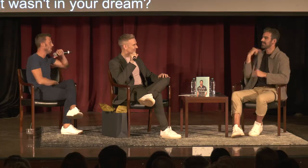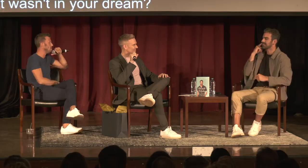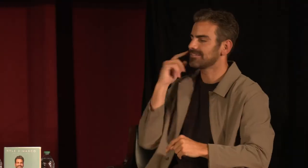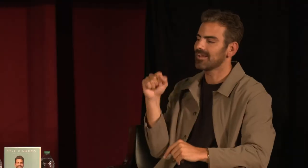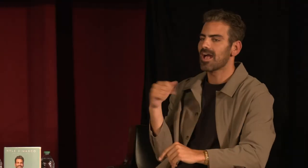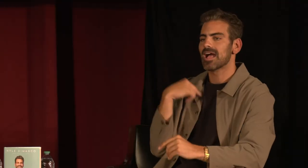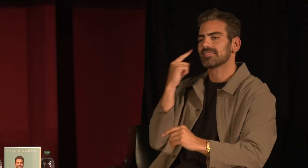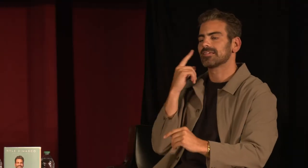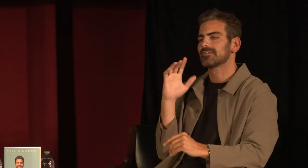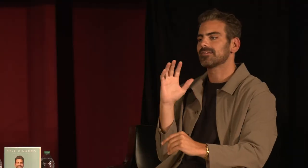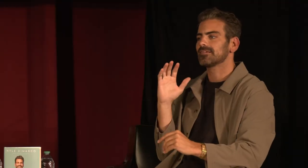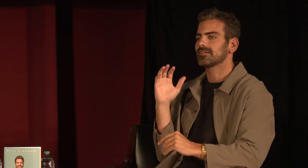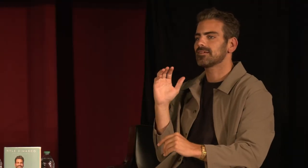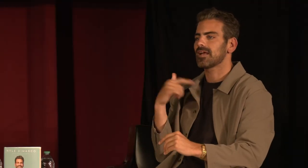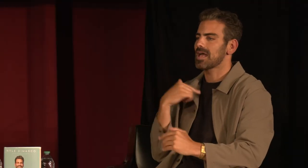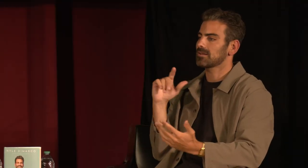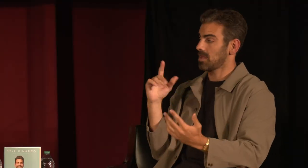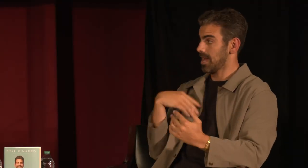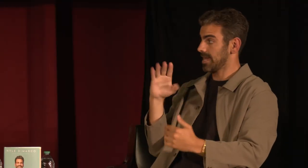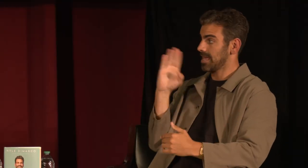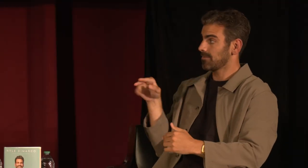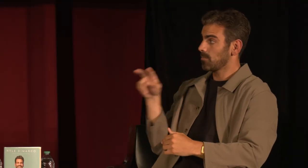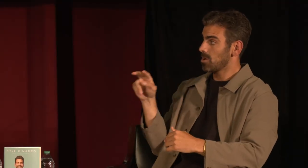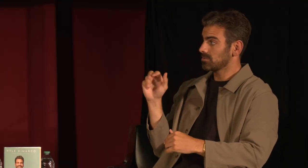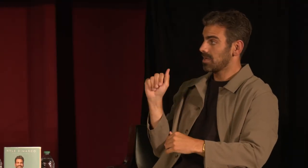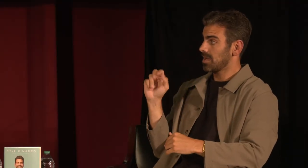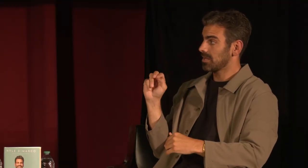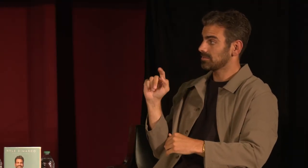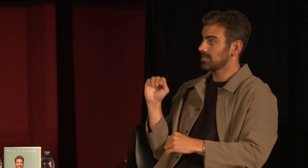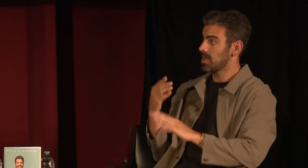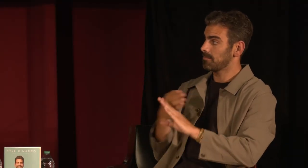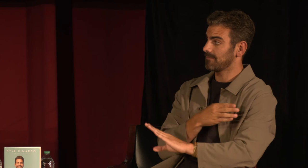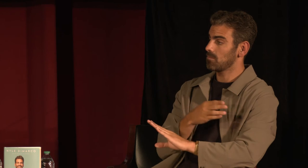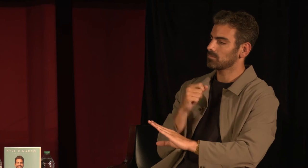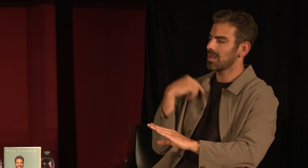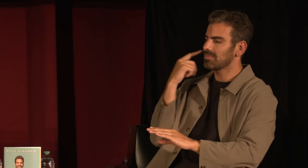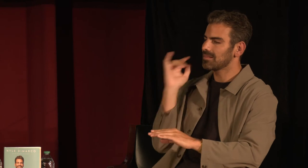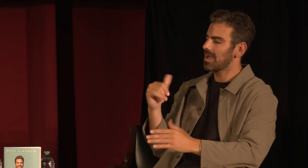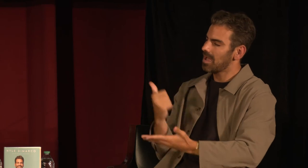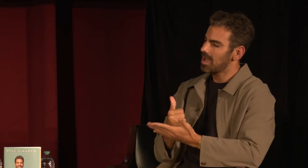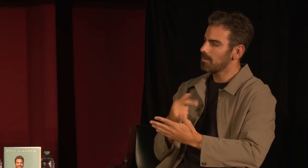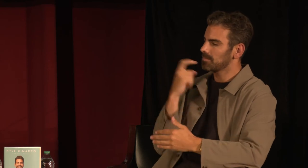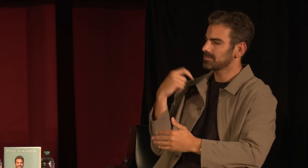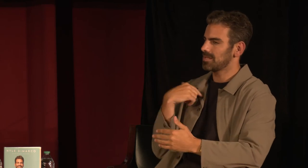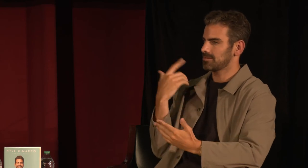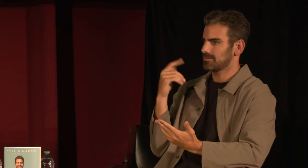Right. No, I mean, definitely. I never really had watched America's Next Top Model. I had heard about it from friends, but I think